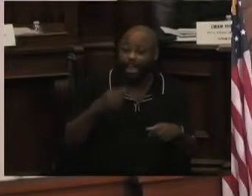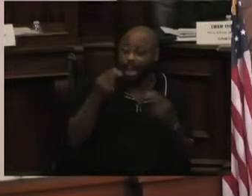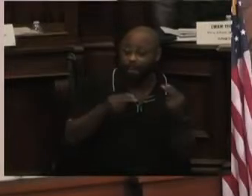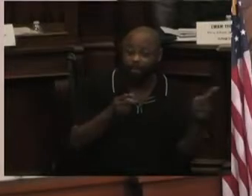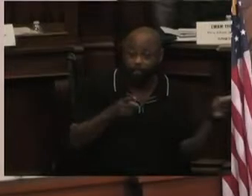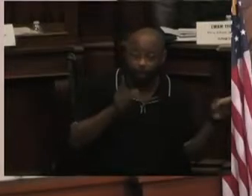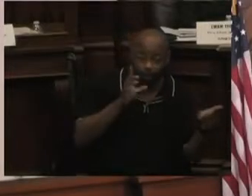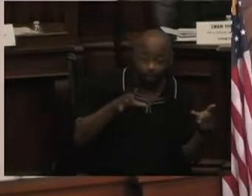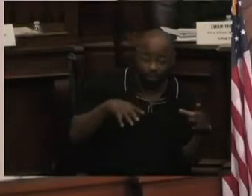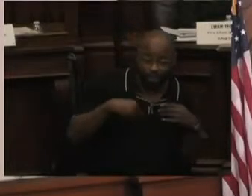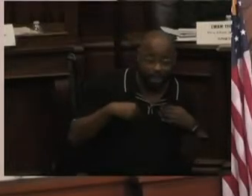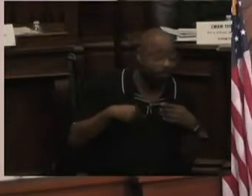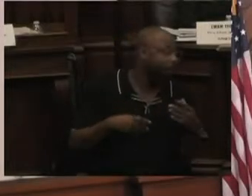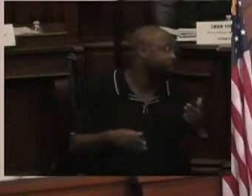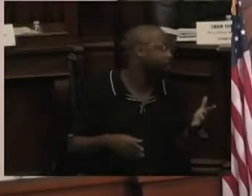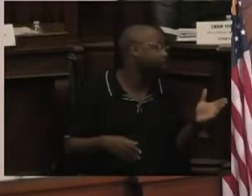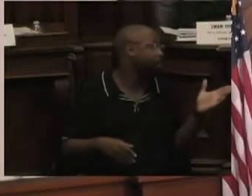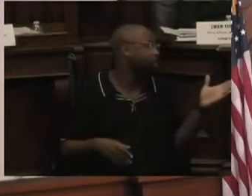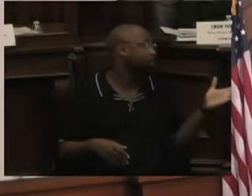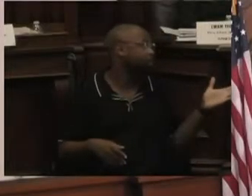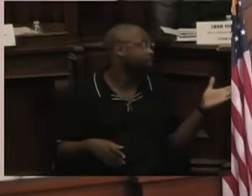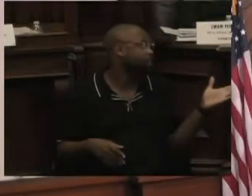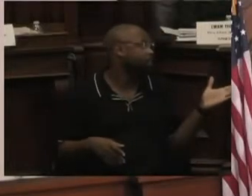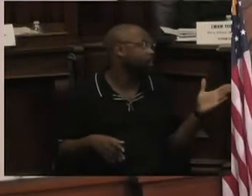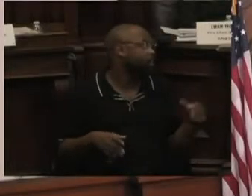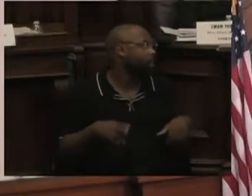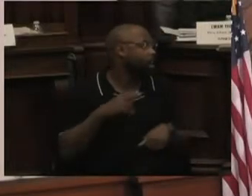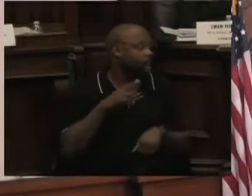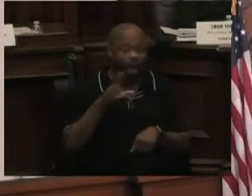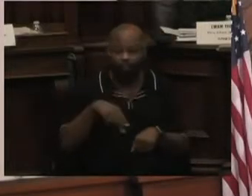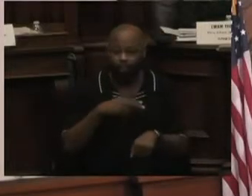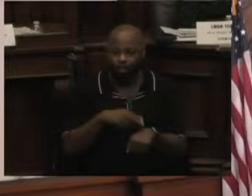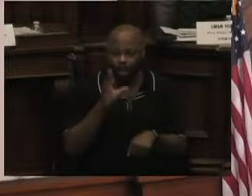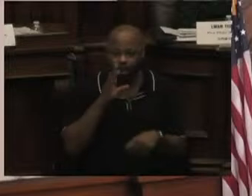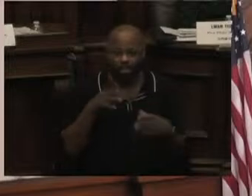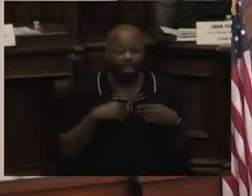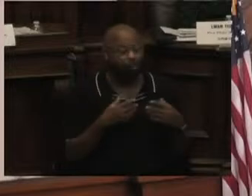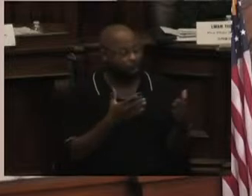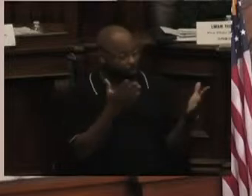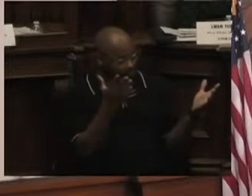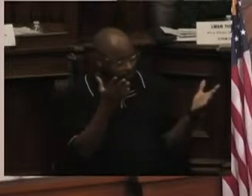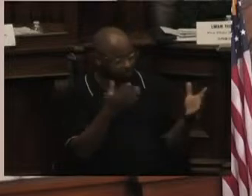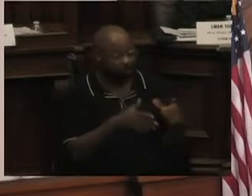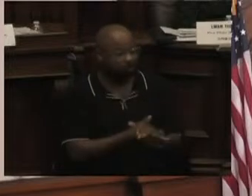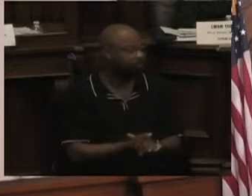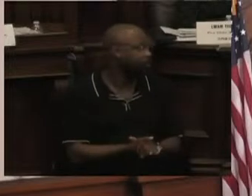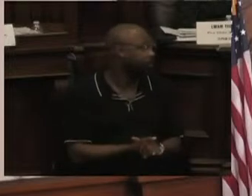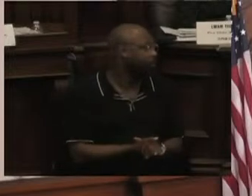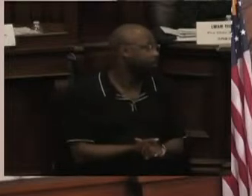got to say. And I don't know